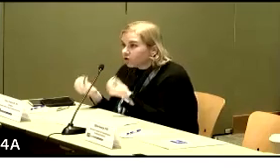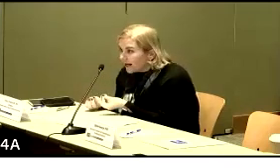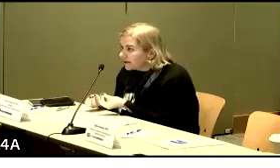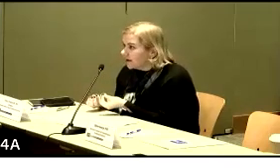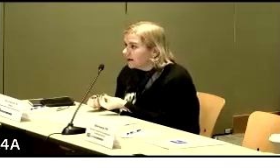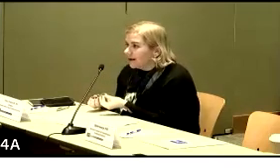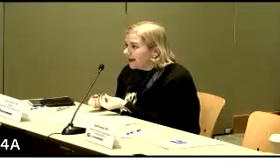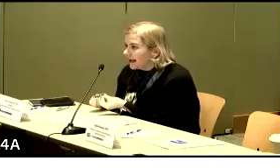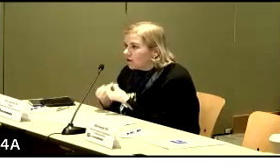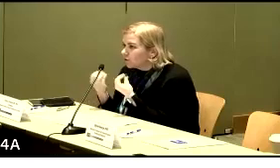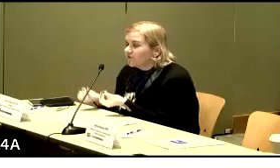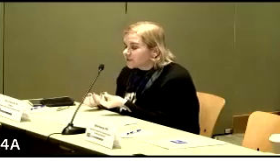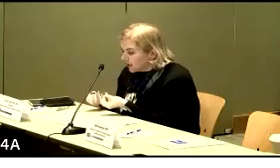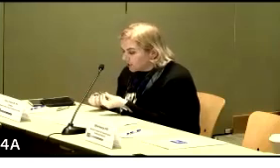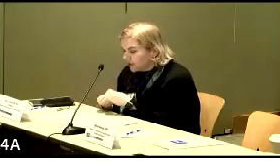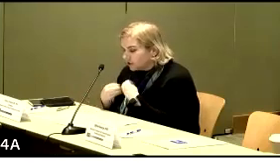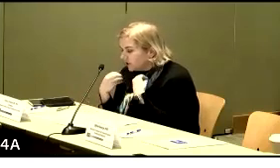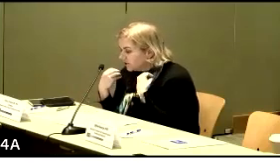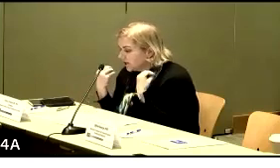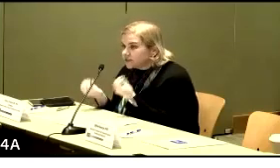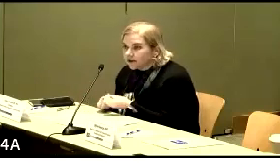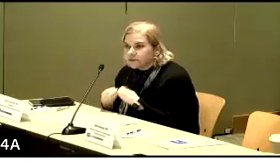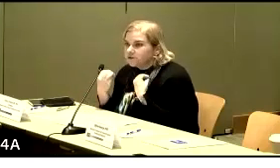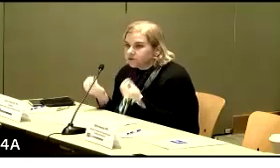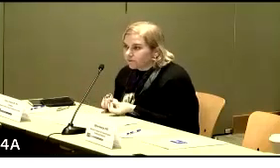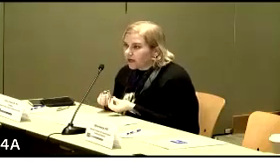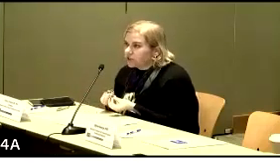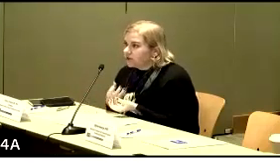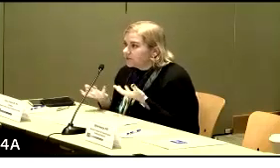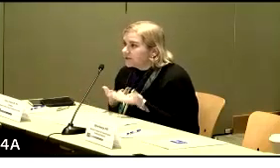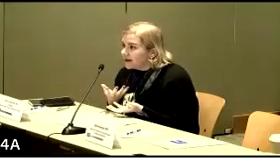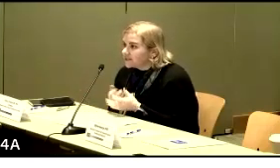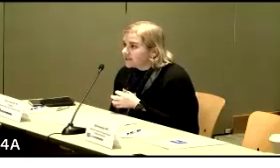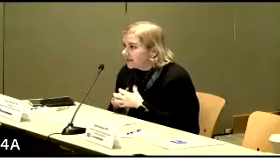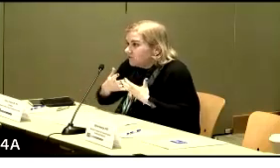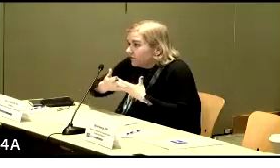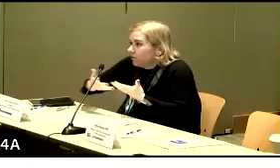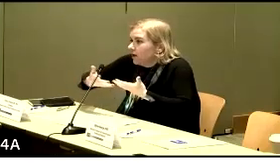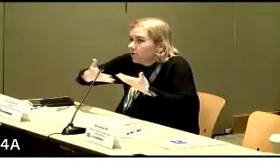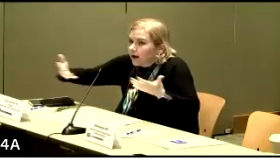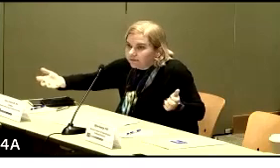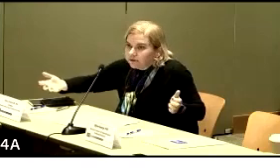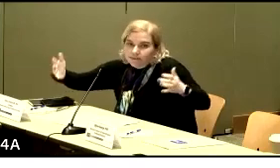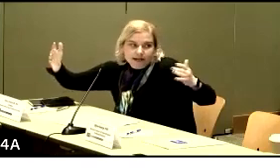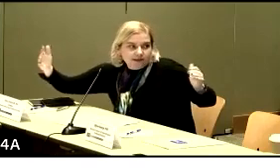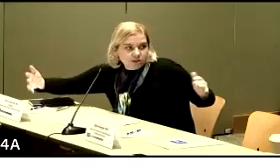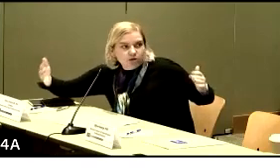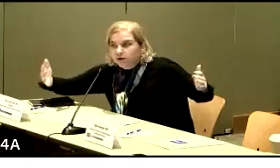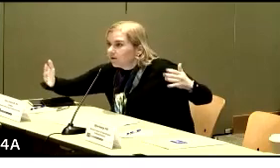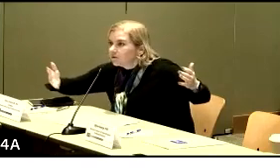chronic physical health conditions, substance use, depression. There was an analysis that, you know, if you were able to eliminate a certain number